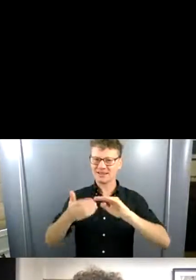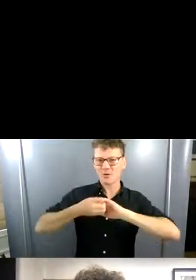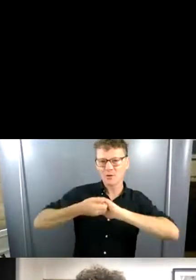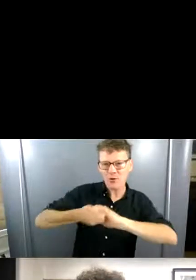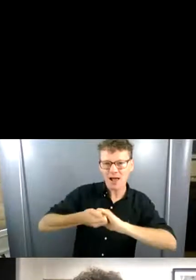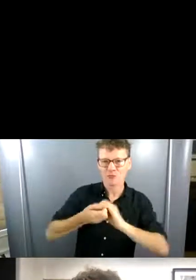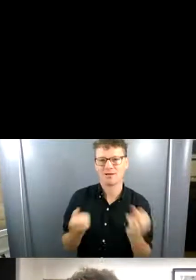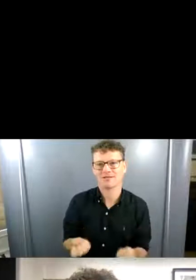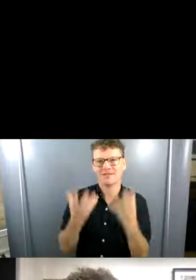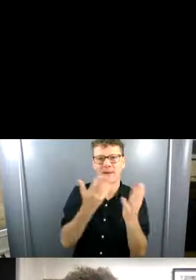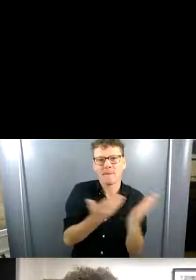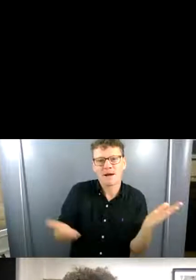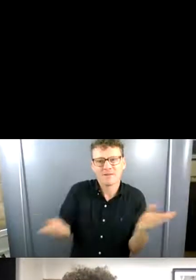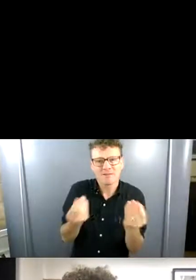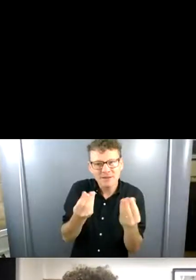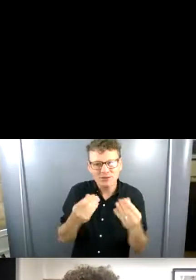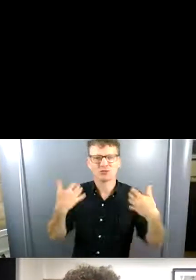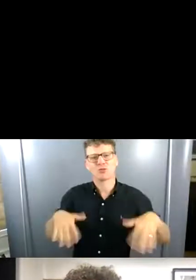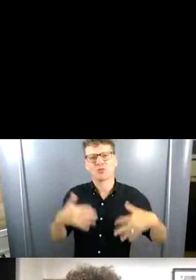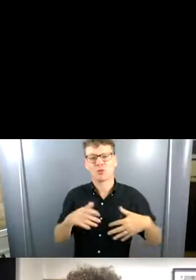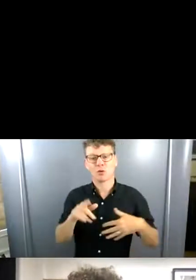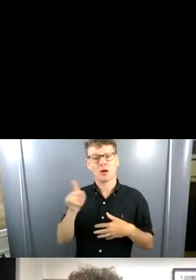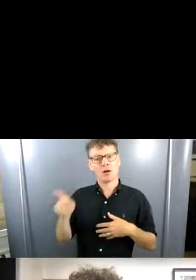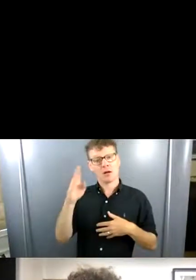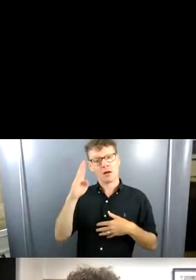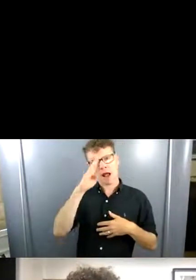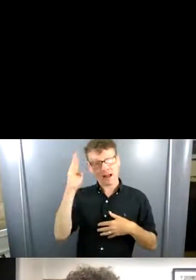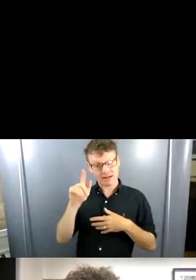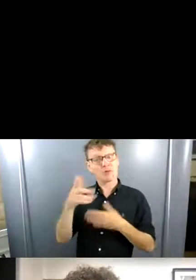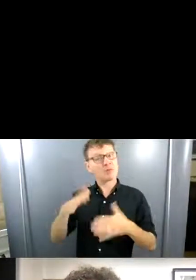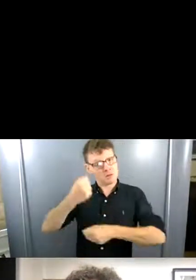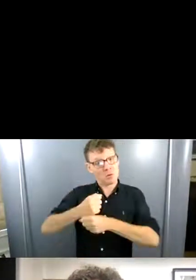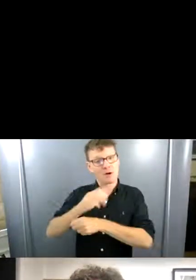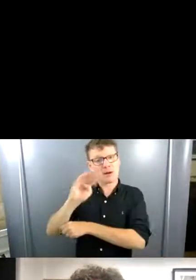the academic side Ruth has held positions at the Max Plank institute of psycholinguistics